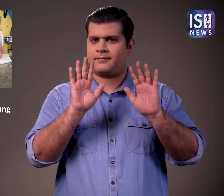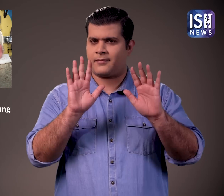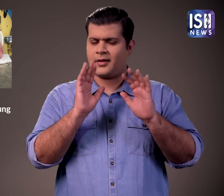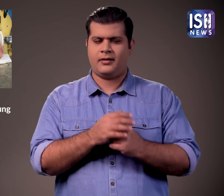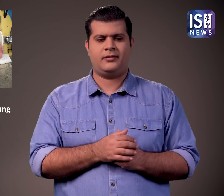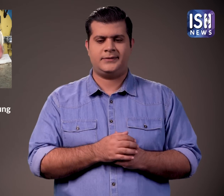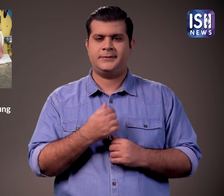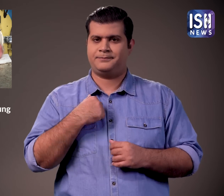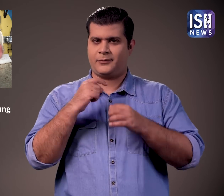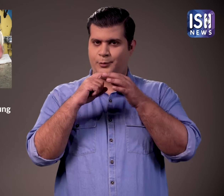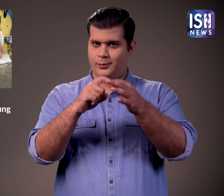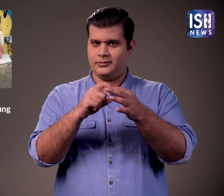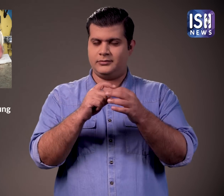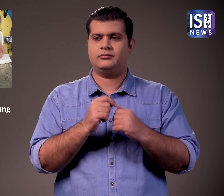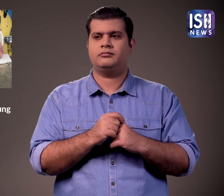Okay! I have a question for you.